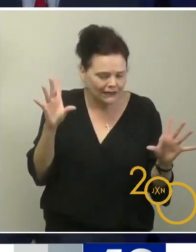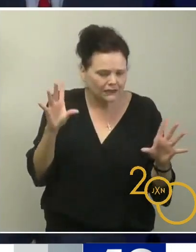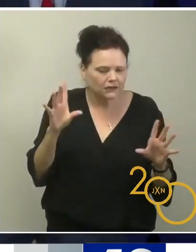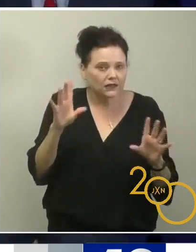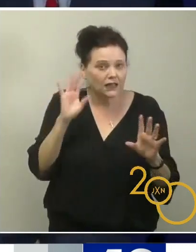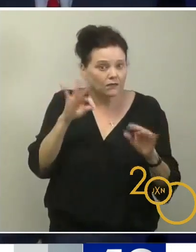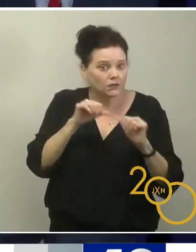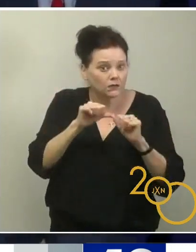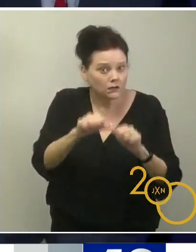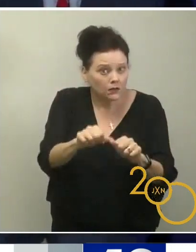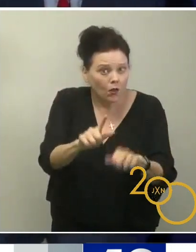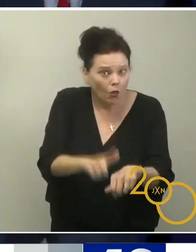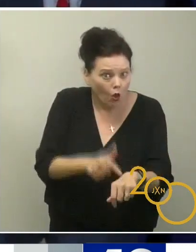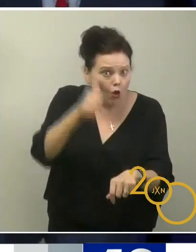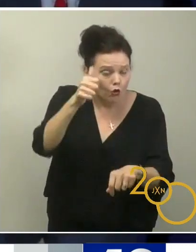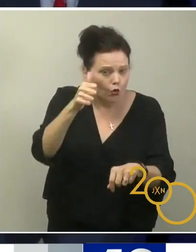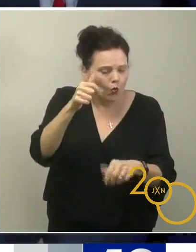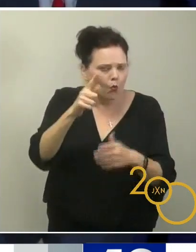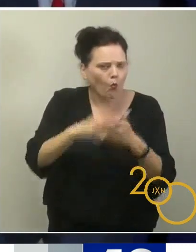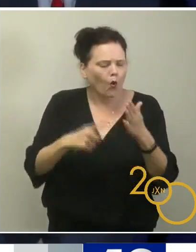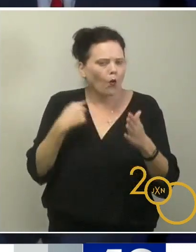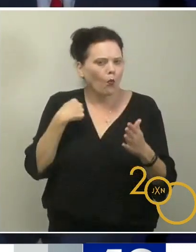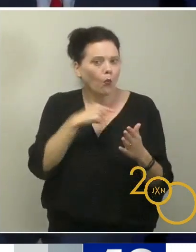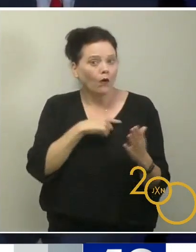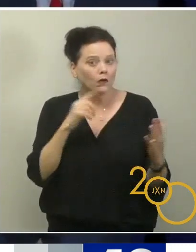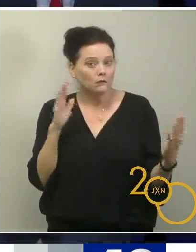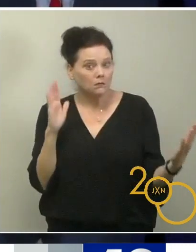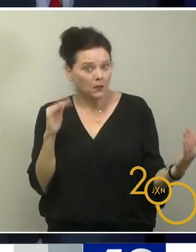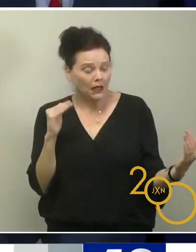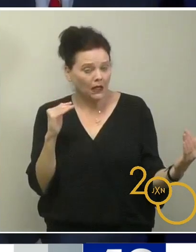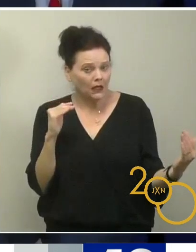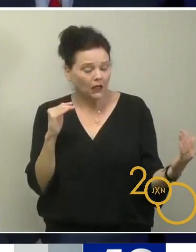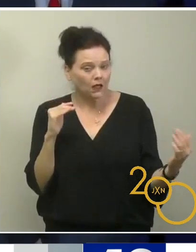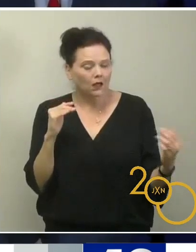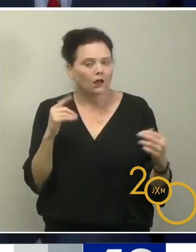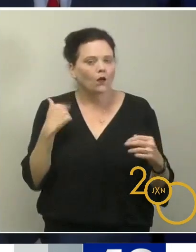REMEMBERING THOSE BRAVE SOULS THAT STEPPED UP AFTER HURRICANE KATRINA PULLED IN THE STATUS MISSISSIPPI AND THROUGHOUT AMERICA THAT CAME AND PROVIDED HELP HERE IN THE CITY OF JACKSON. I AM HOPEFUL WITH THIS